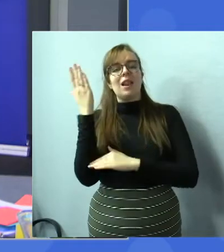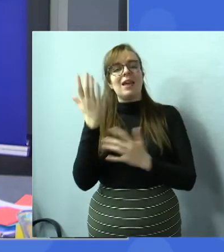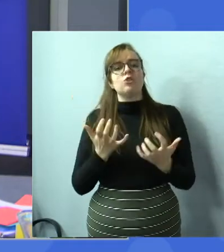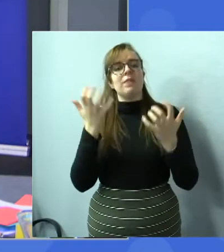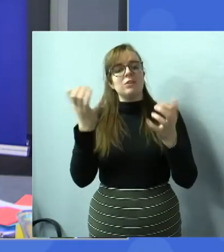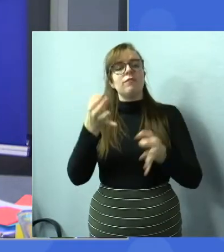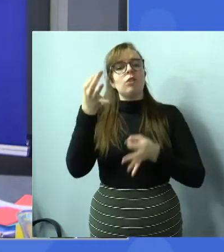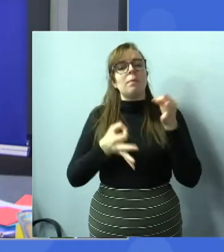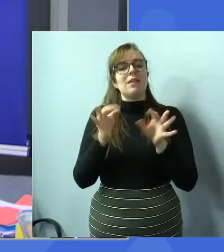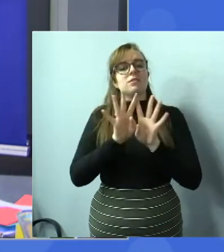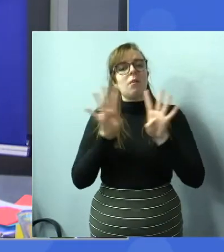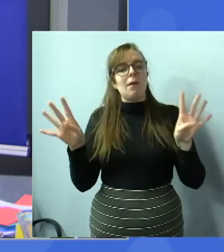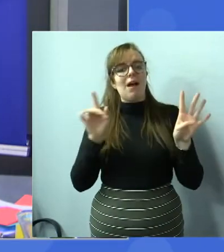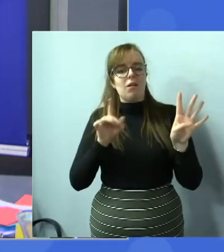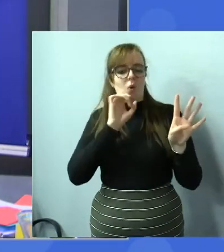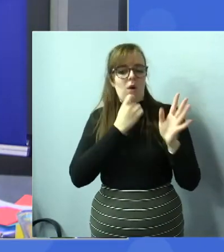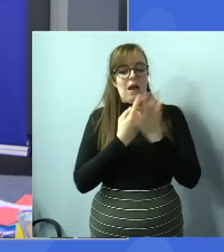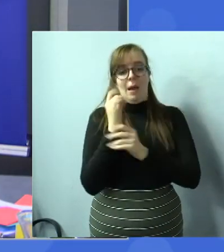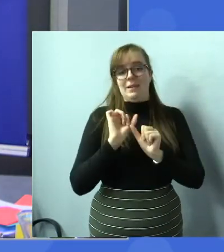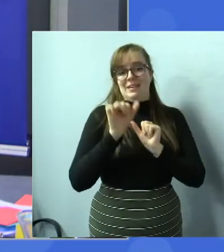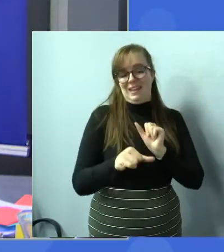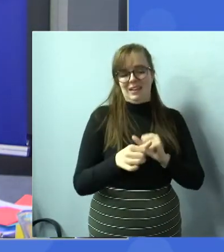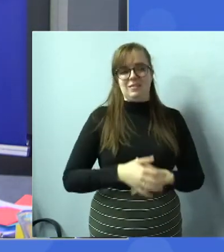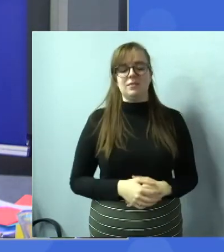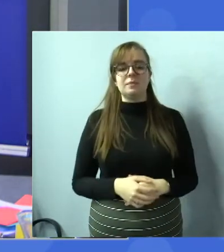panel that is next so we're just going to spend a little time absorbing what